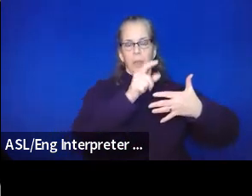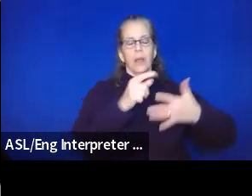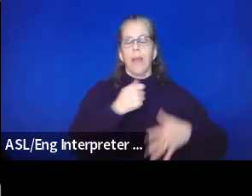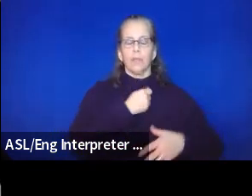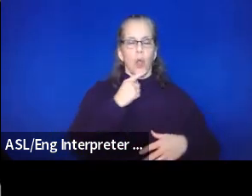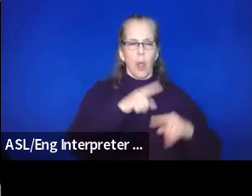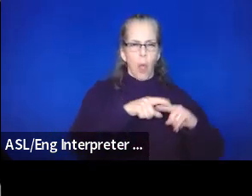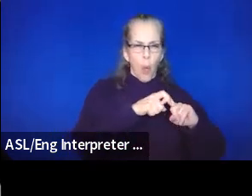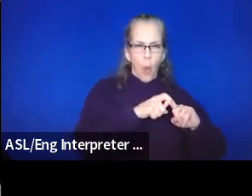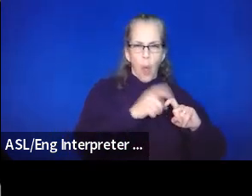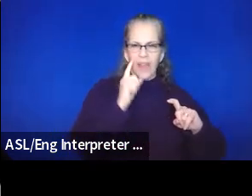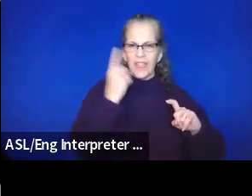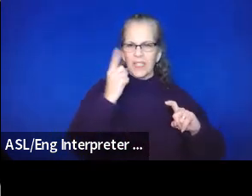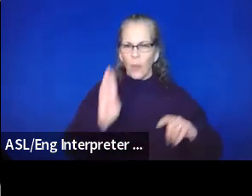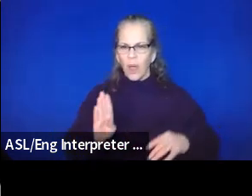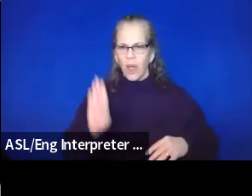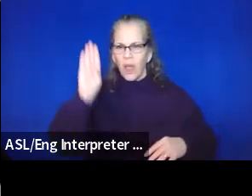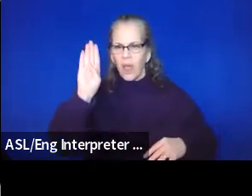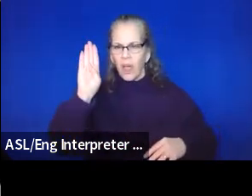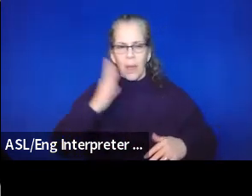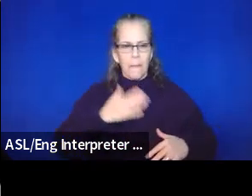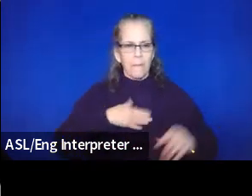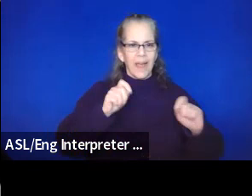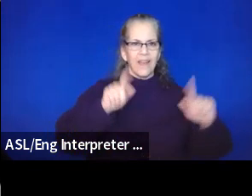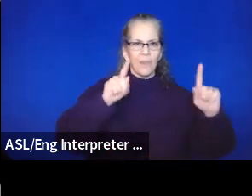because I think someone raised their hand in my view in the presenter mode is really,